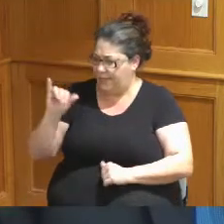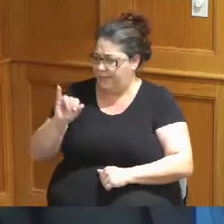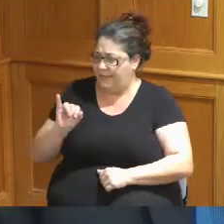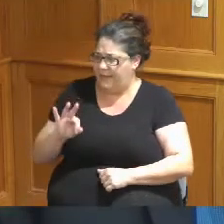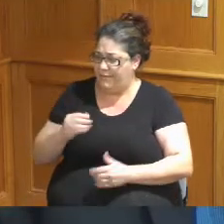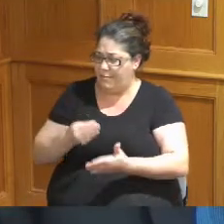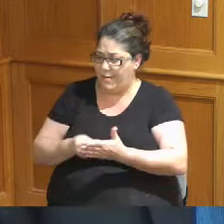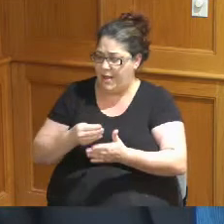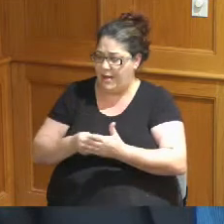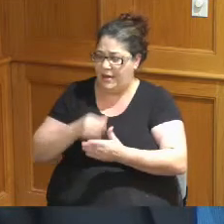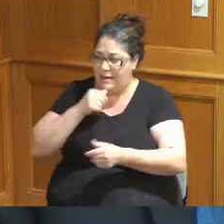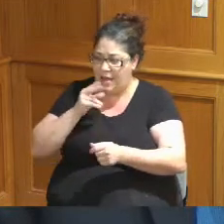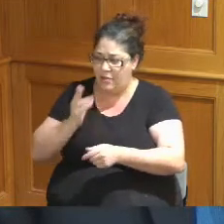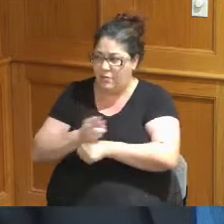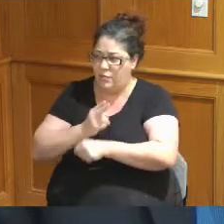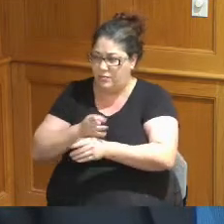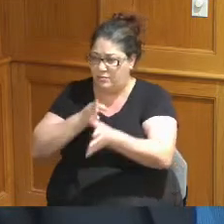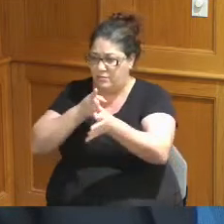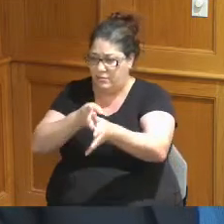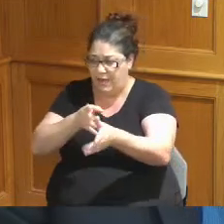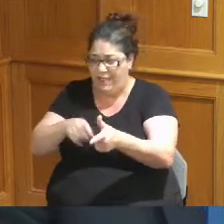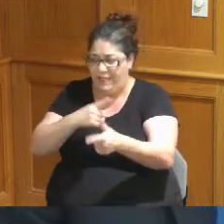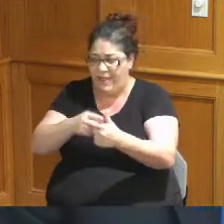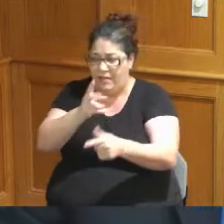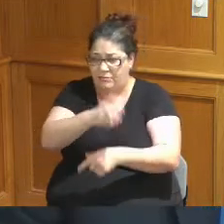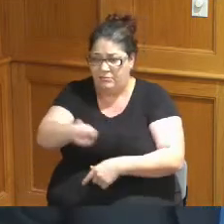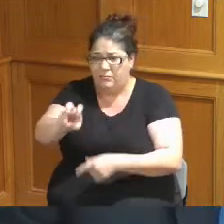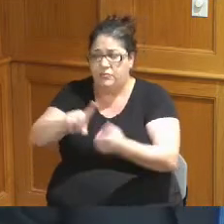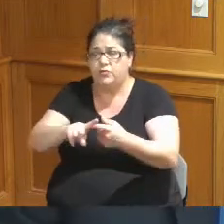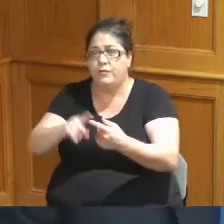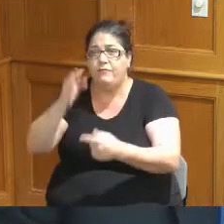dollars that go unexpended they go back in for additional projects in the future I mean it